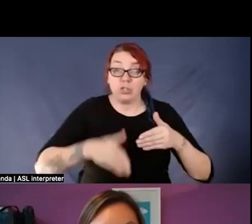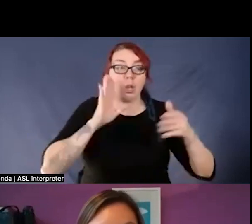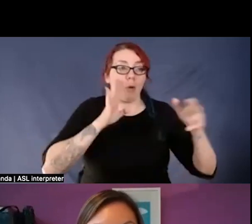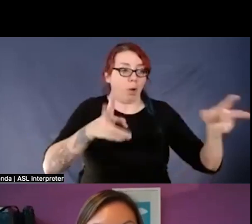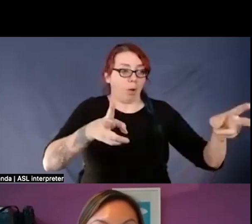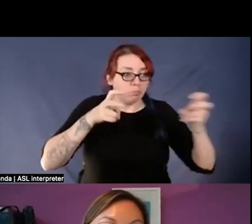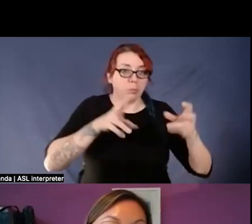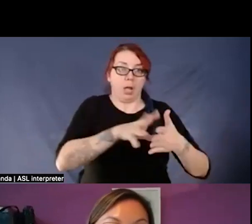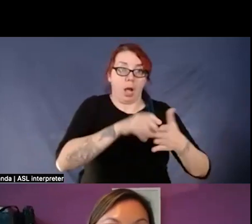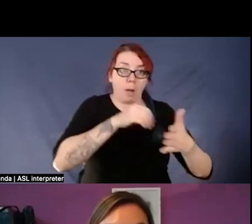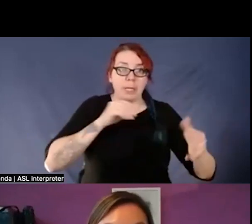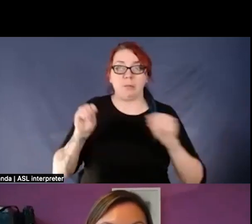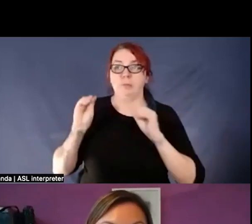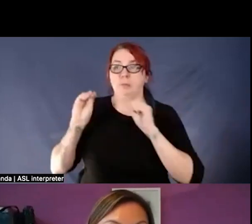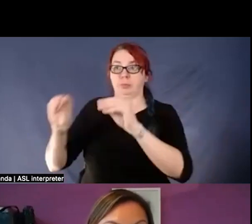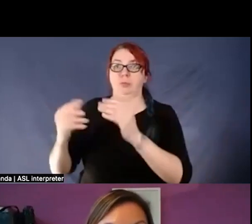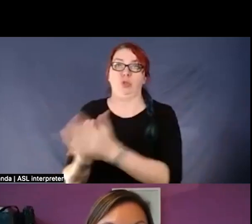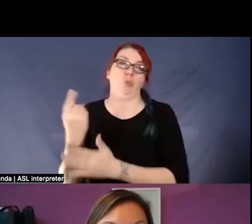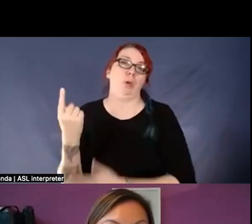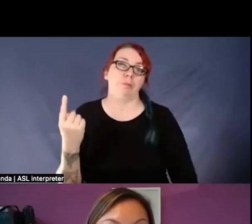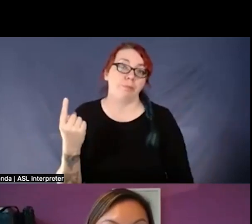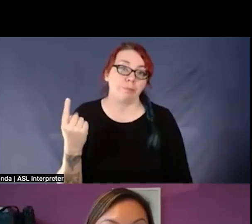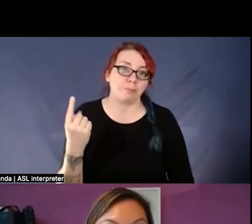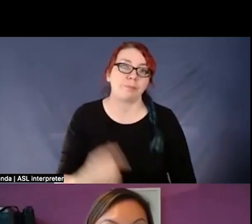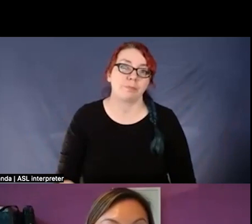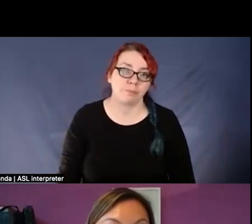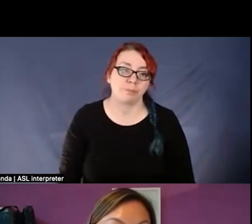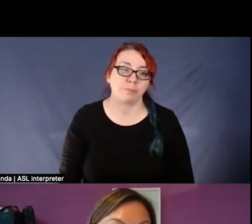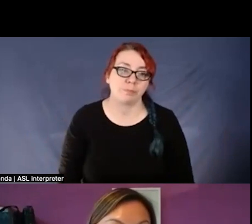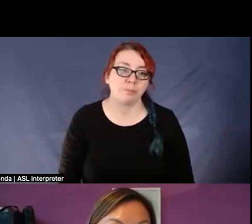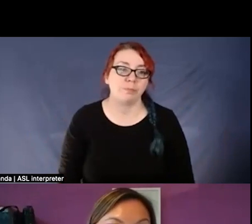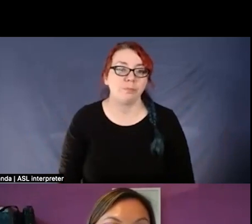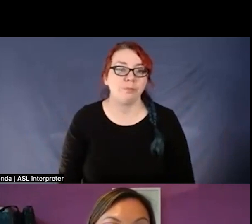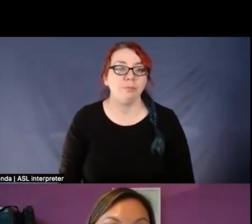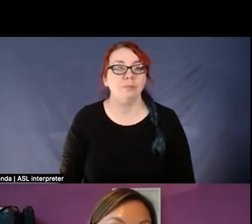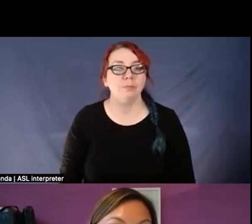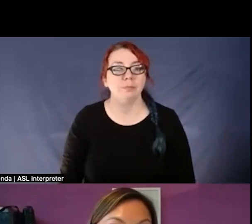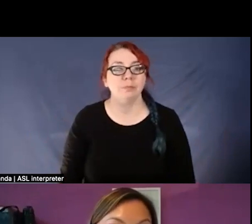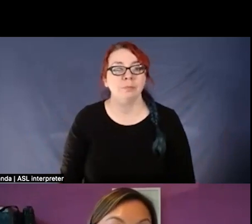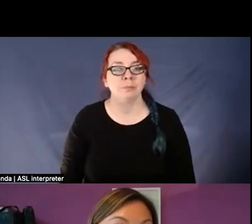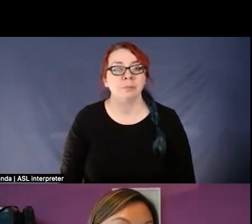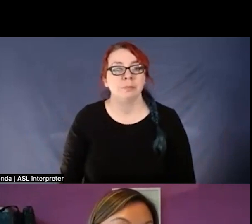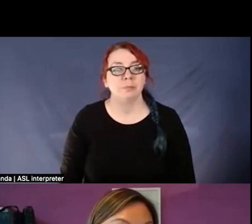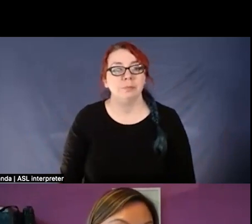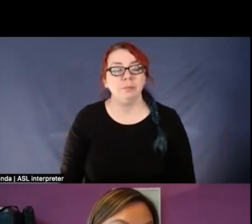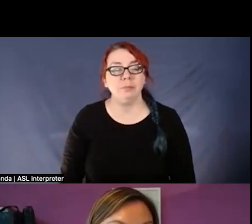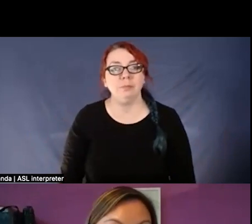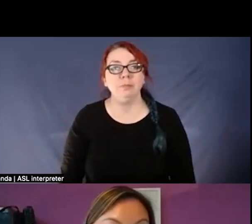person or season that I'm onboarding and I can toggle through and work on each one as needed.